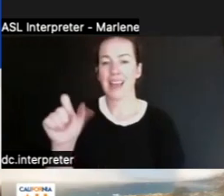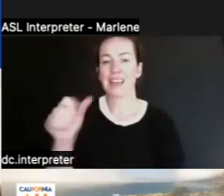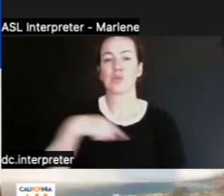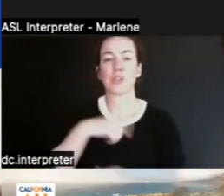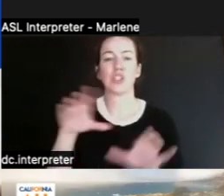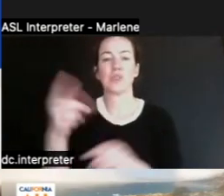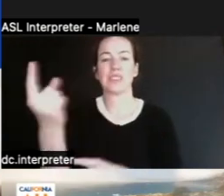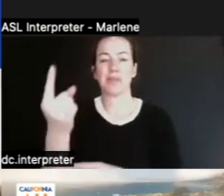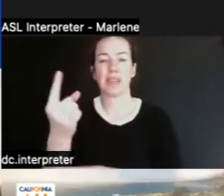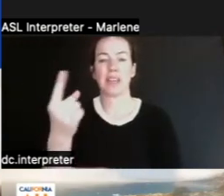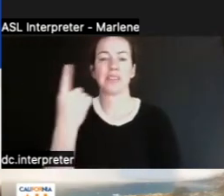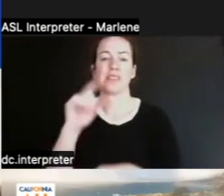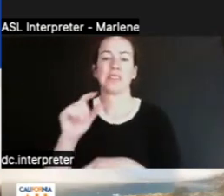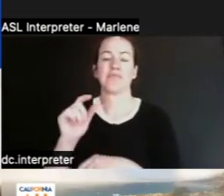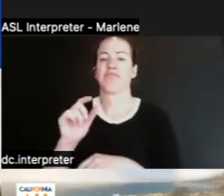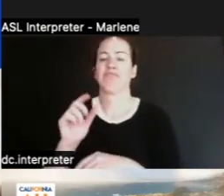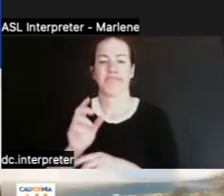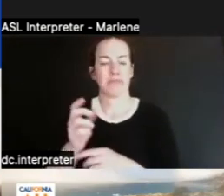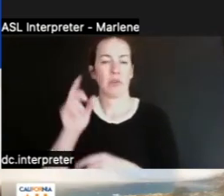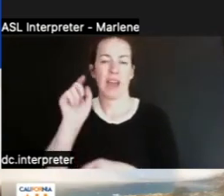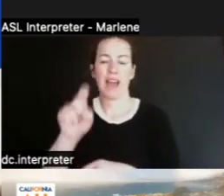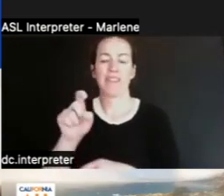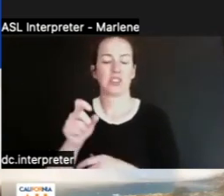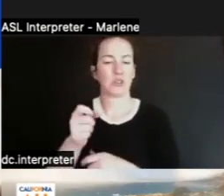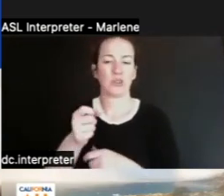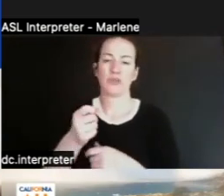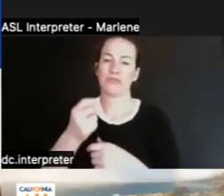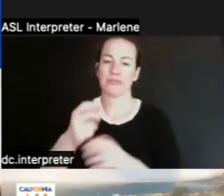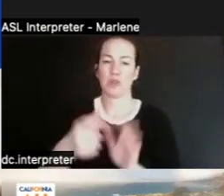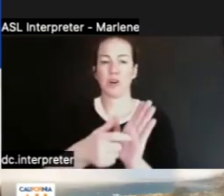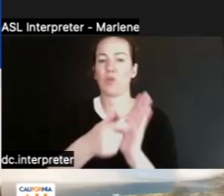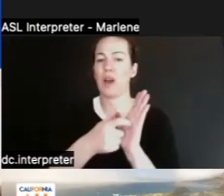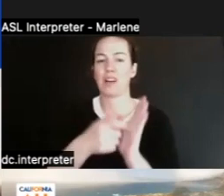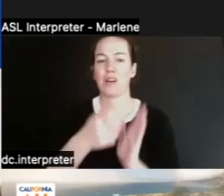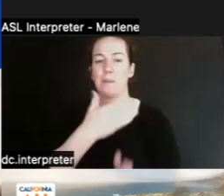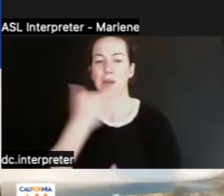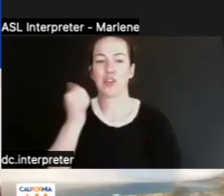should lean into the nonpartisan issue of getting everyone connected. It creates a better workforce,